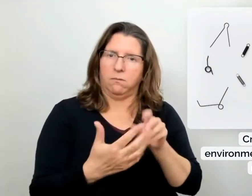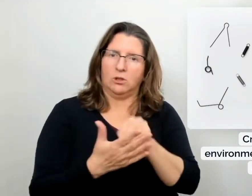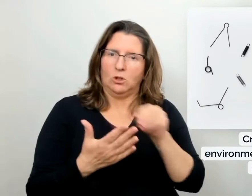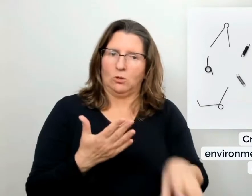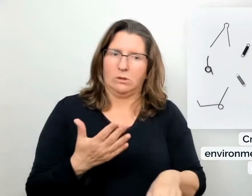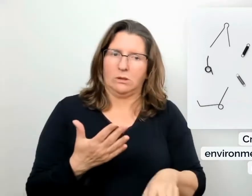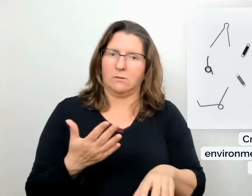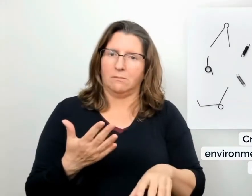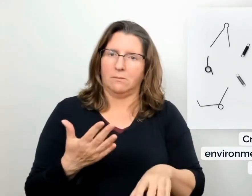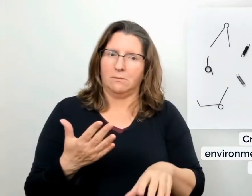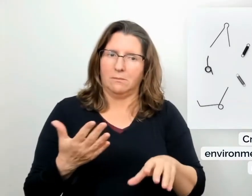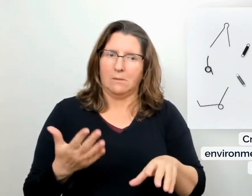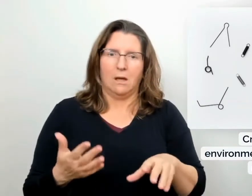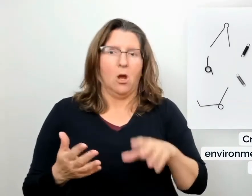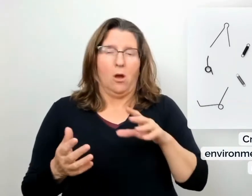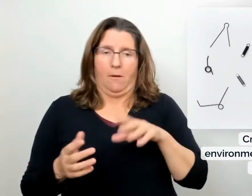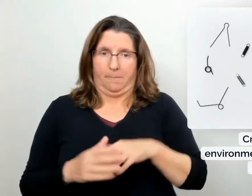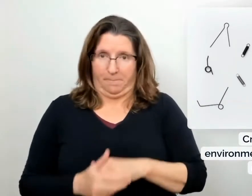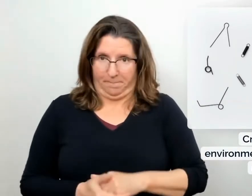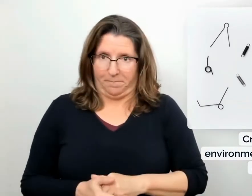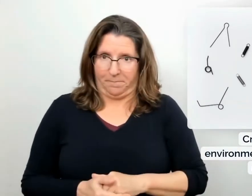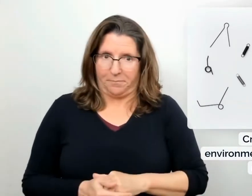Of all students.